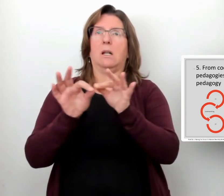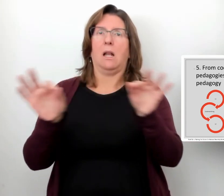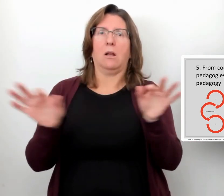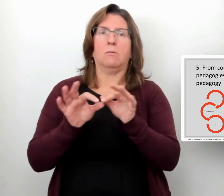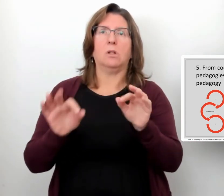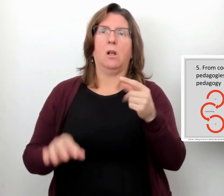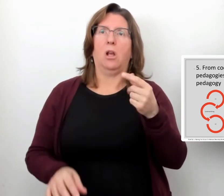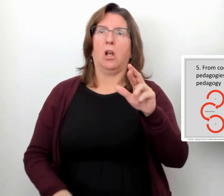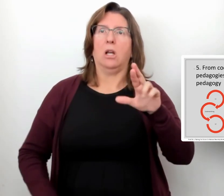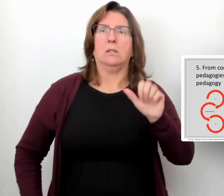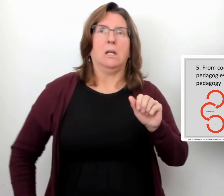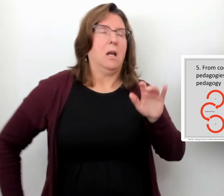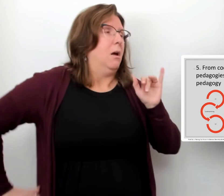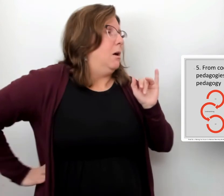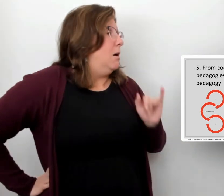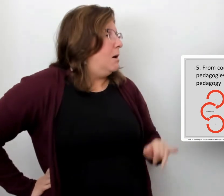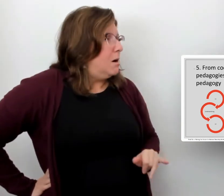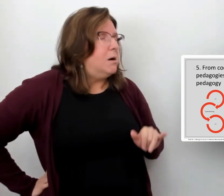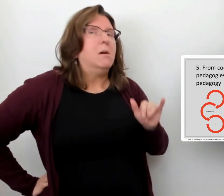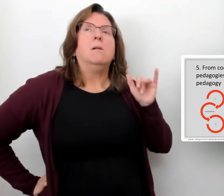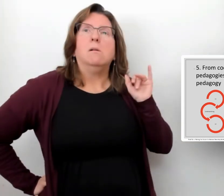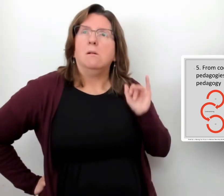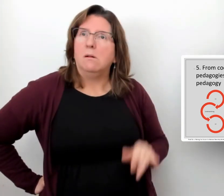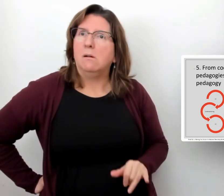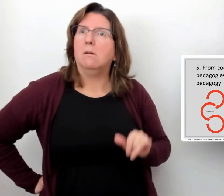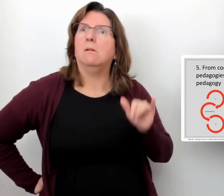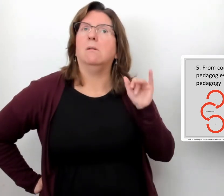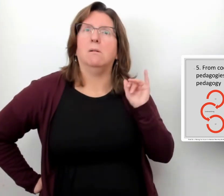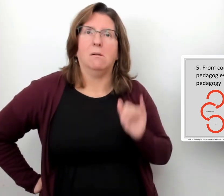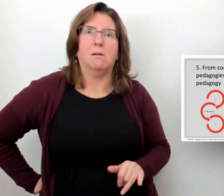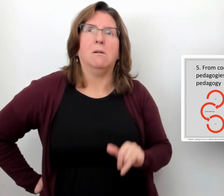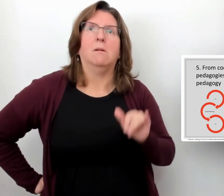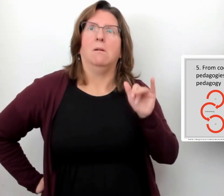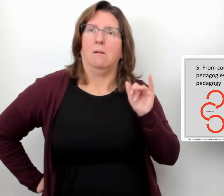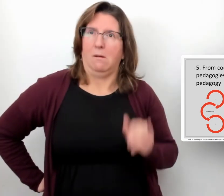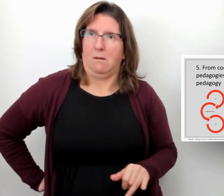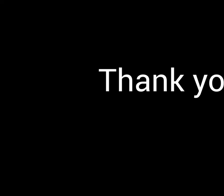'Translanguaging' was another new insight for Garcia!